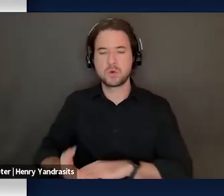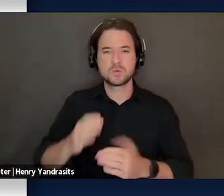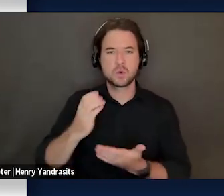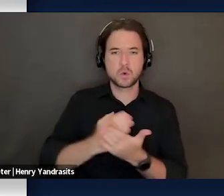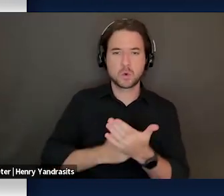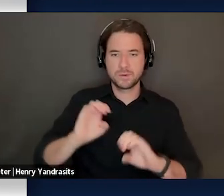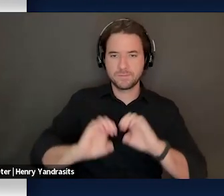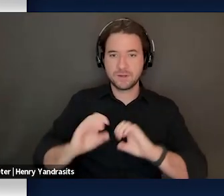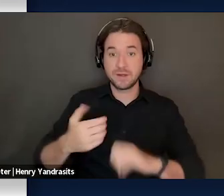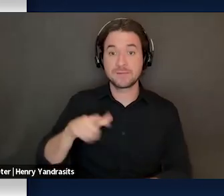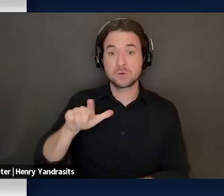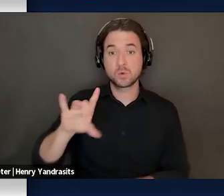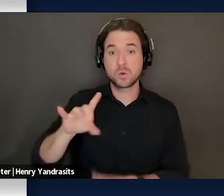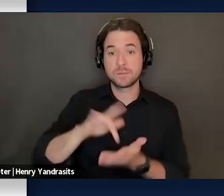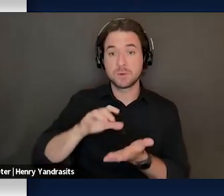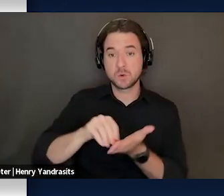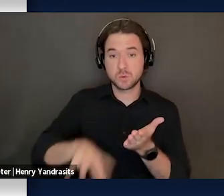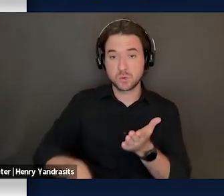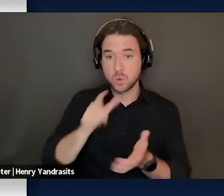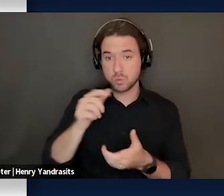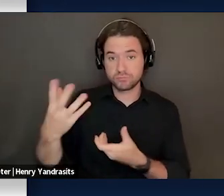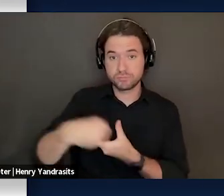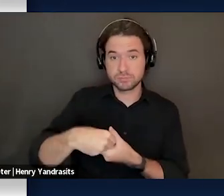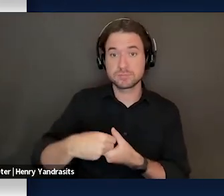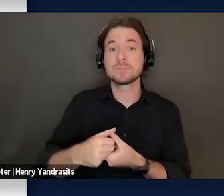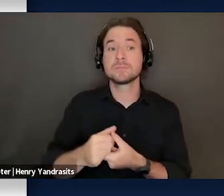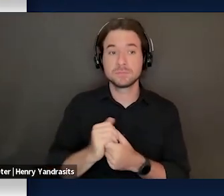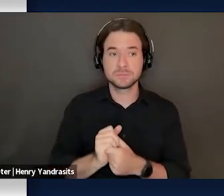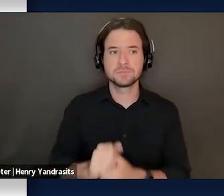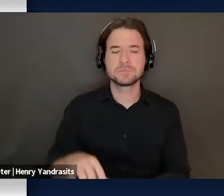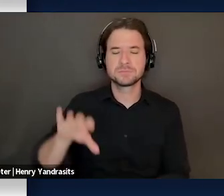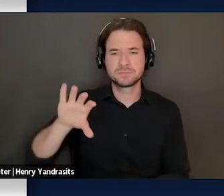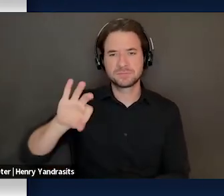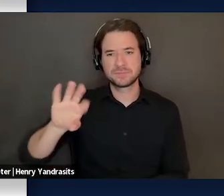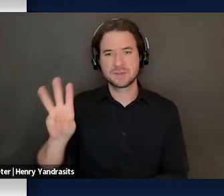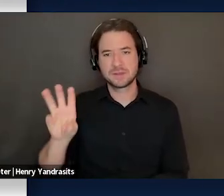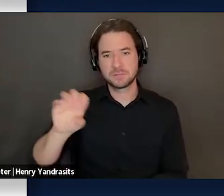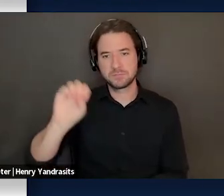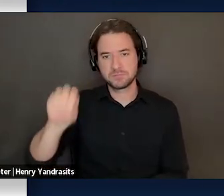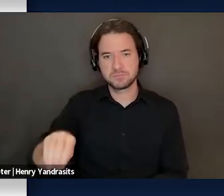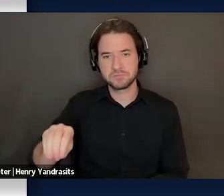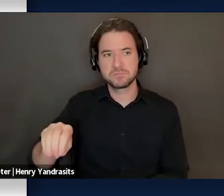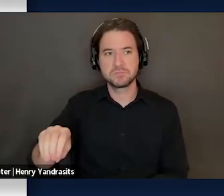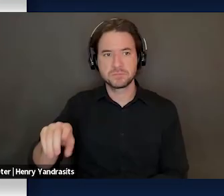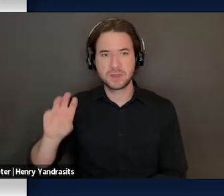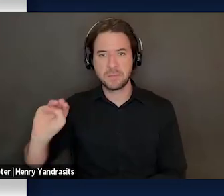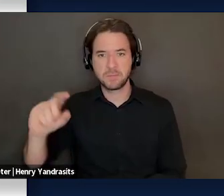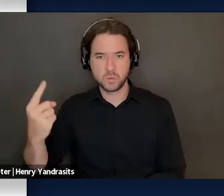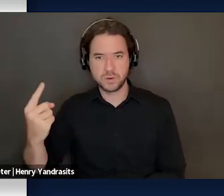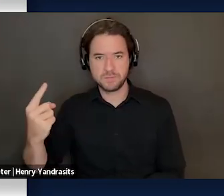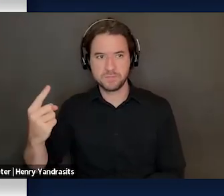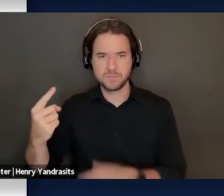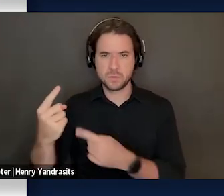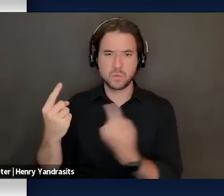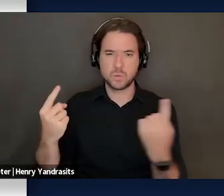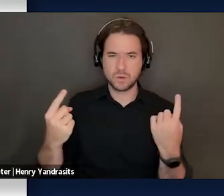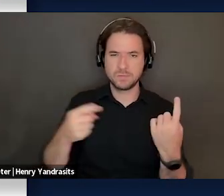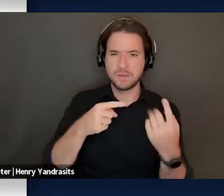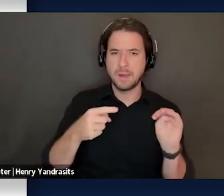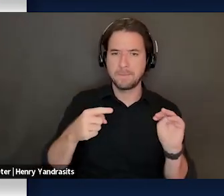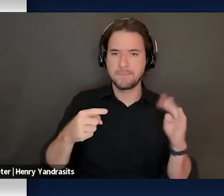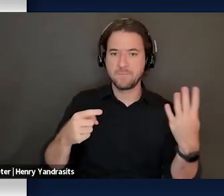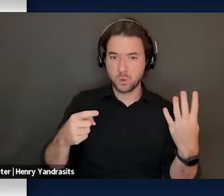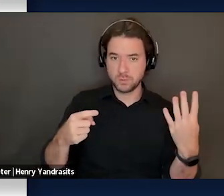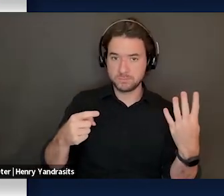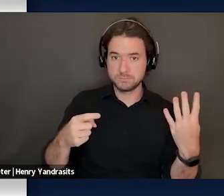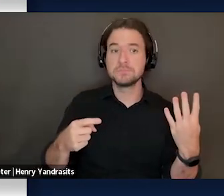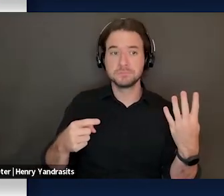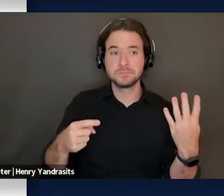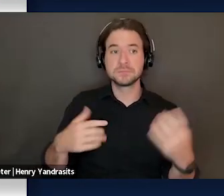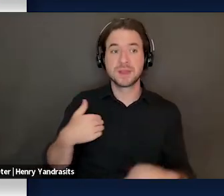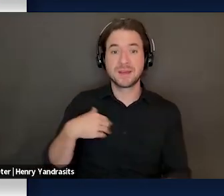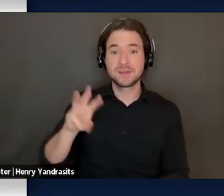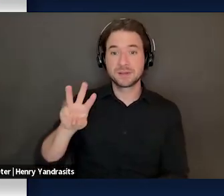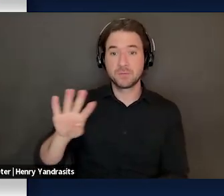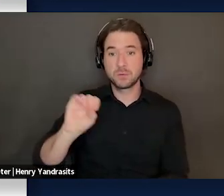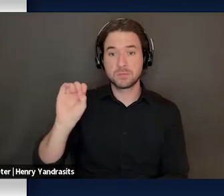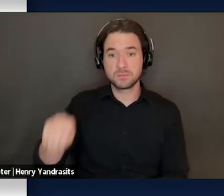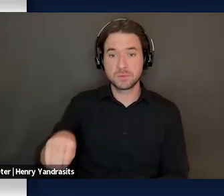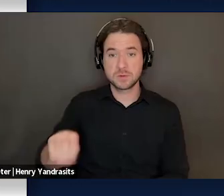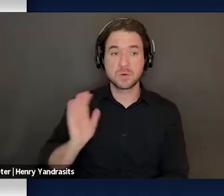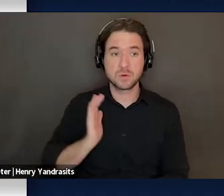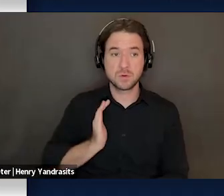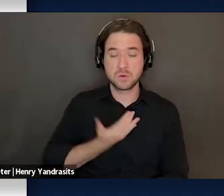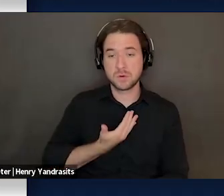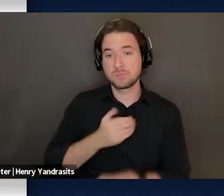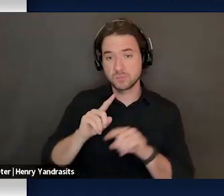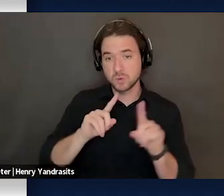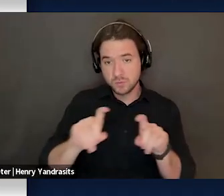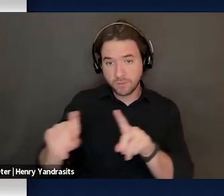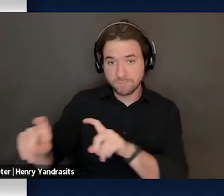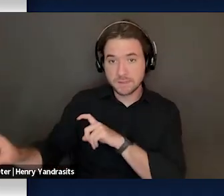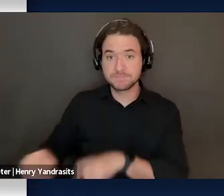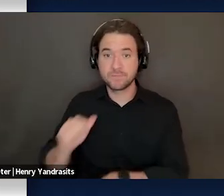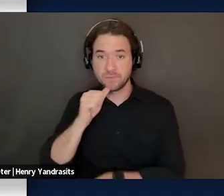And we had 28 medical students that actually participated. Um, 96 of… percent of these were actually the M1s. We had another student that was an M4. Uh, we also had 64% of our survey respondents were actually female.